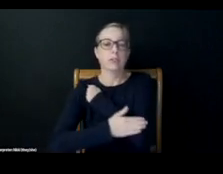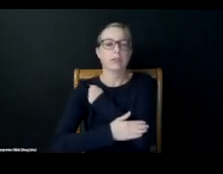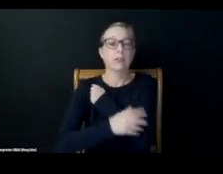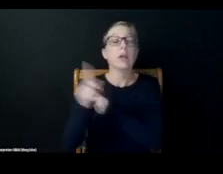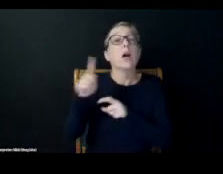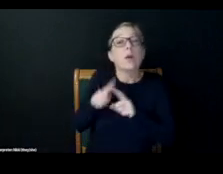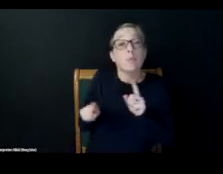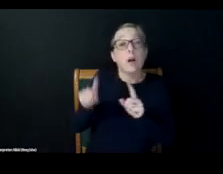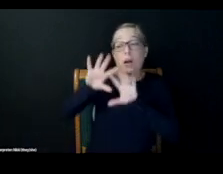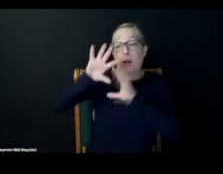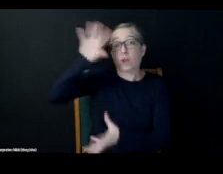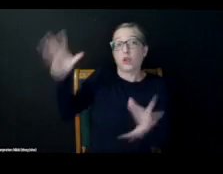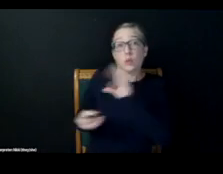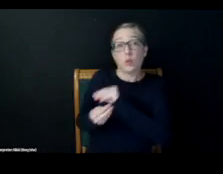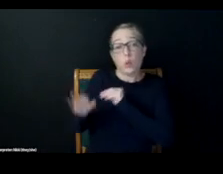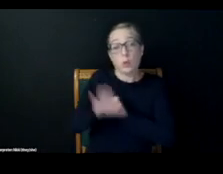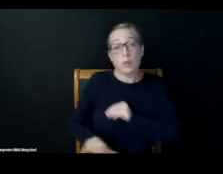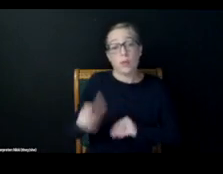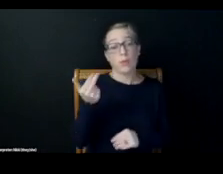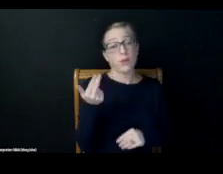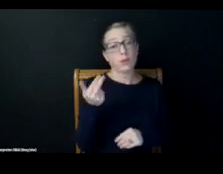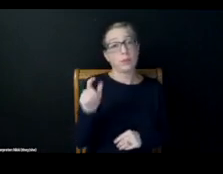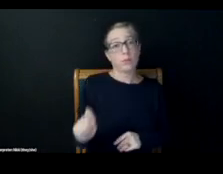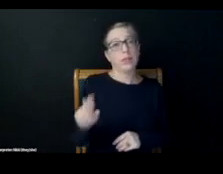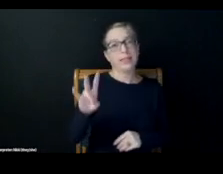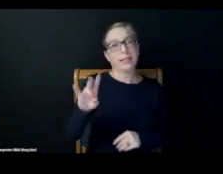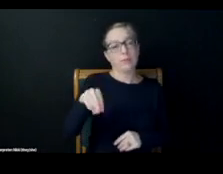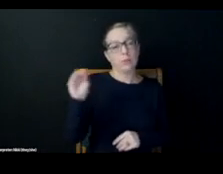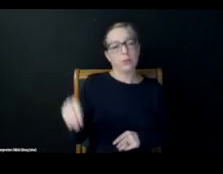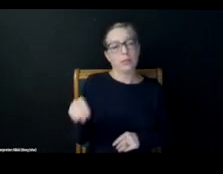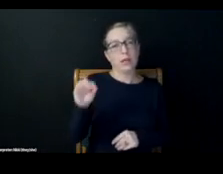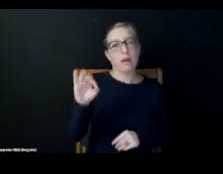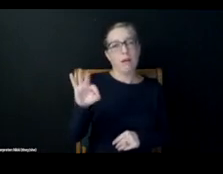on top origin countries of immigrants are from Mexico,